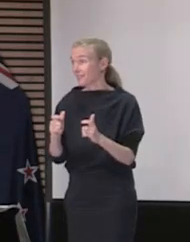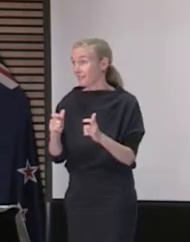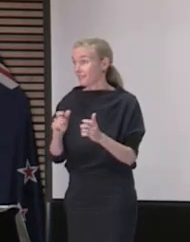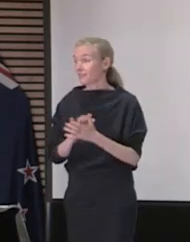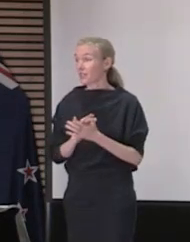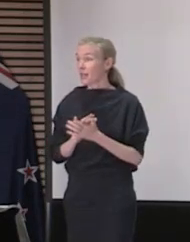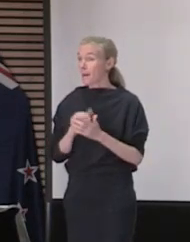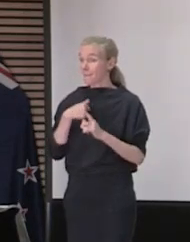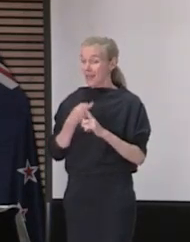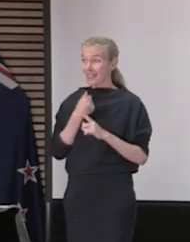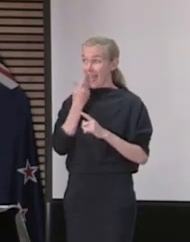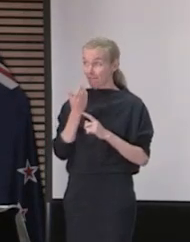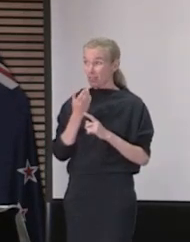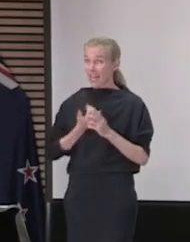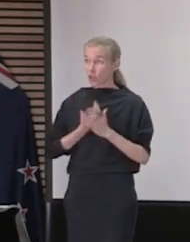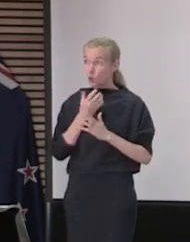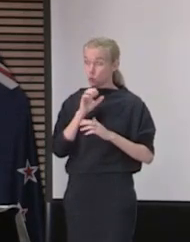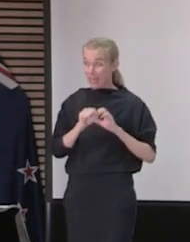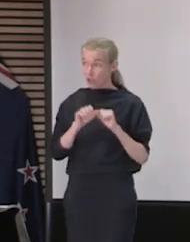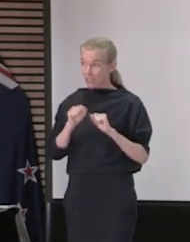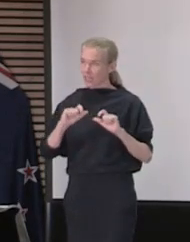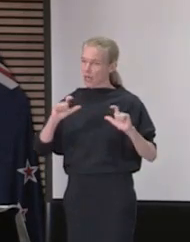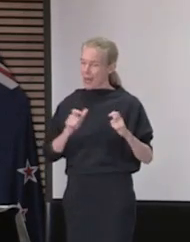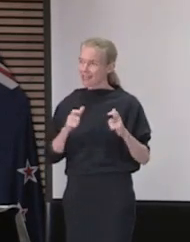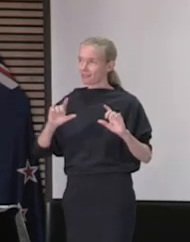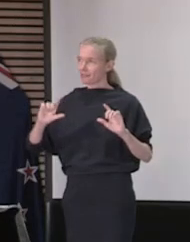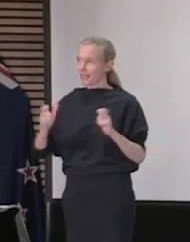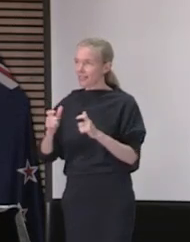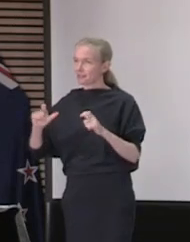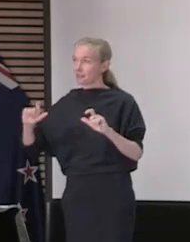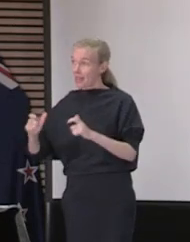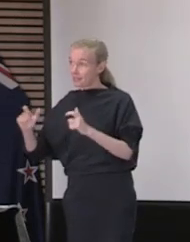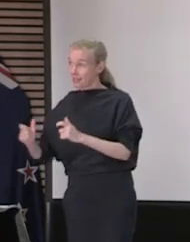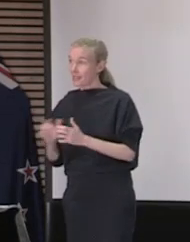ourintention is to get the casenumbers down as low aspossible - if not to zero, andthen